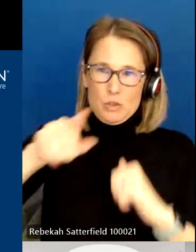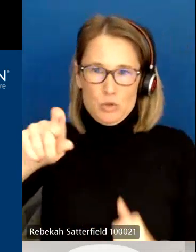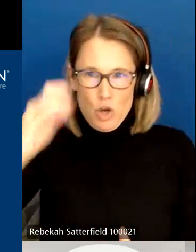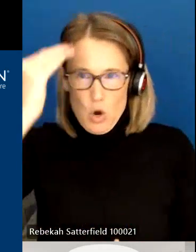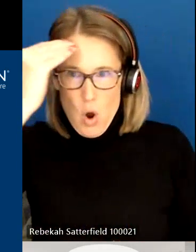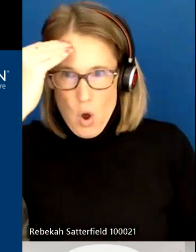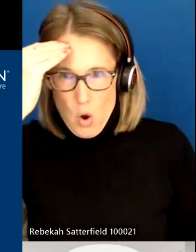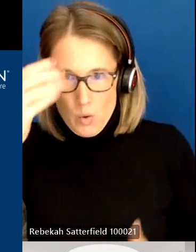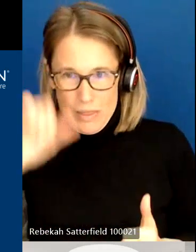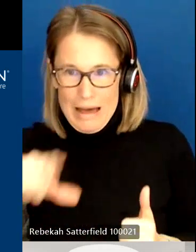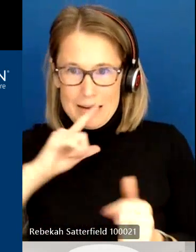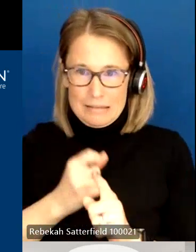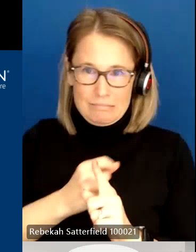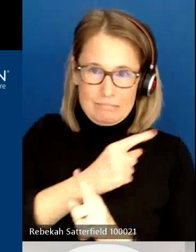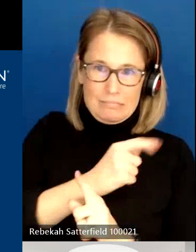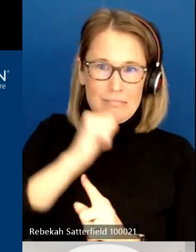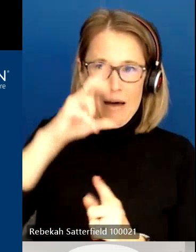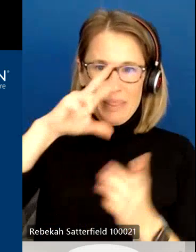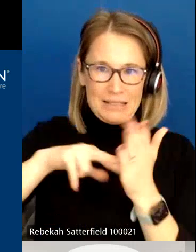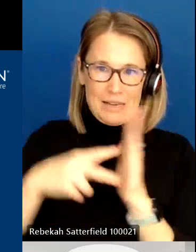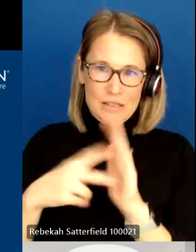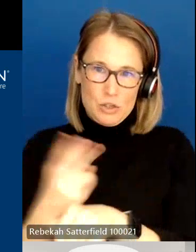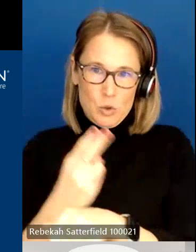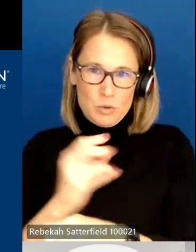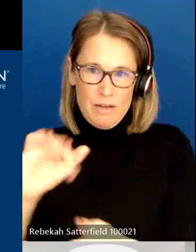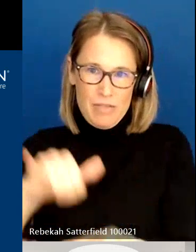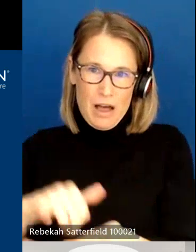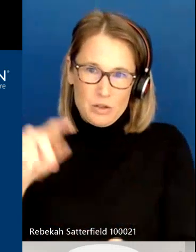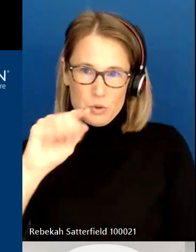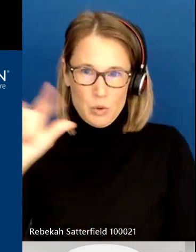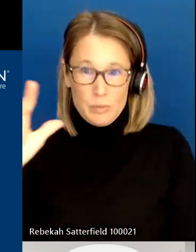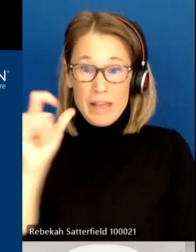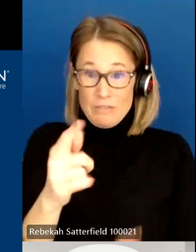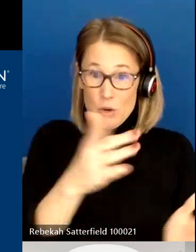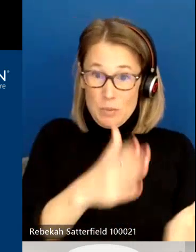you're going to if a health system is going to customize a tool which again if you go to